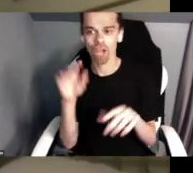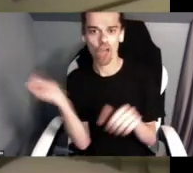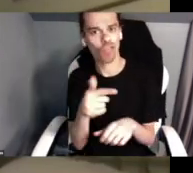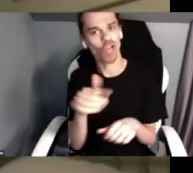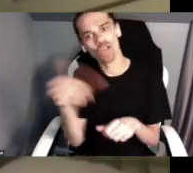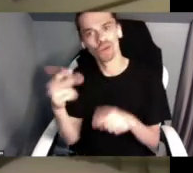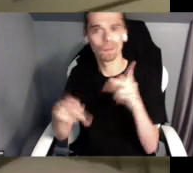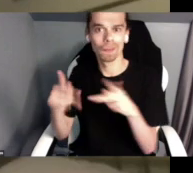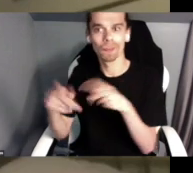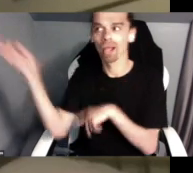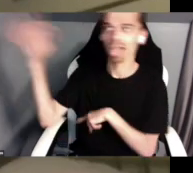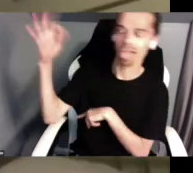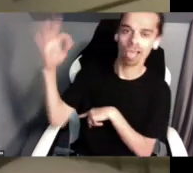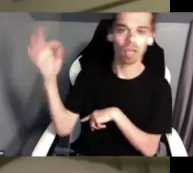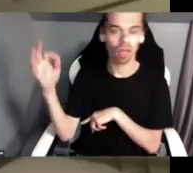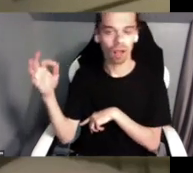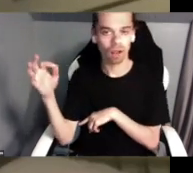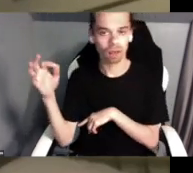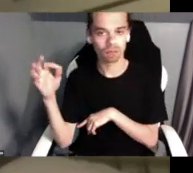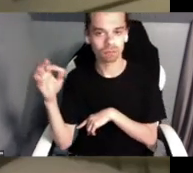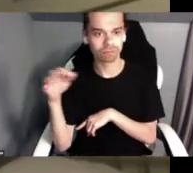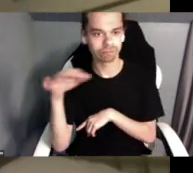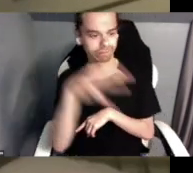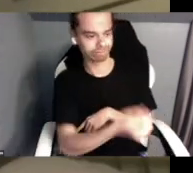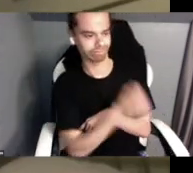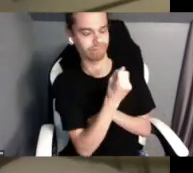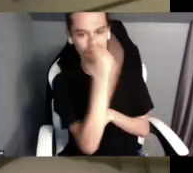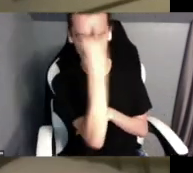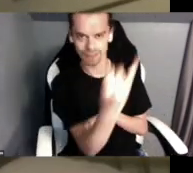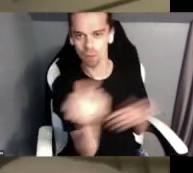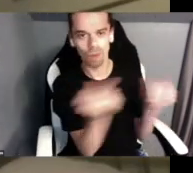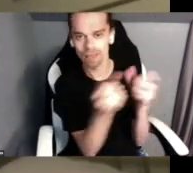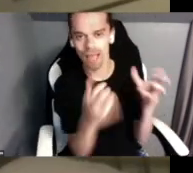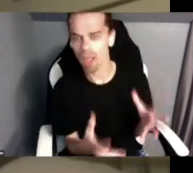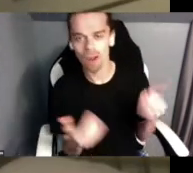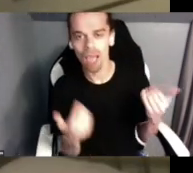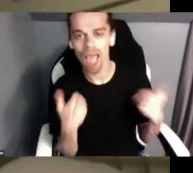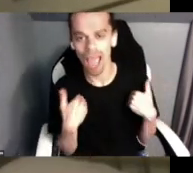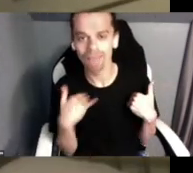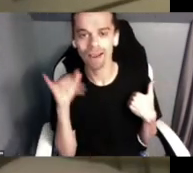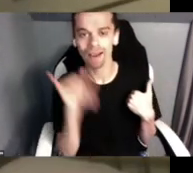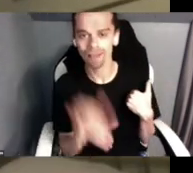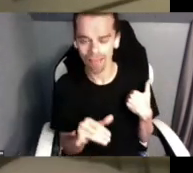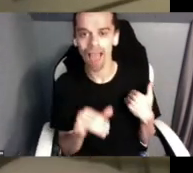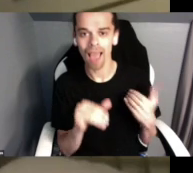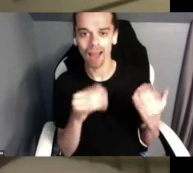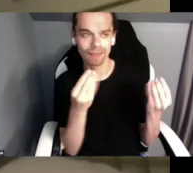without having guidance from